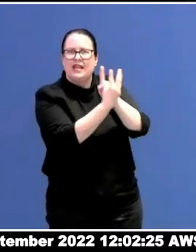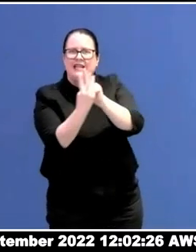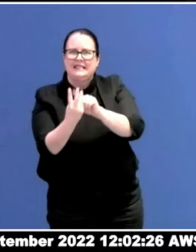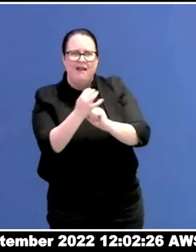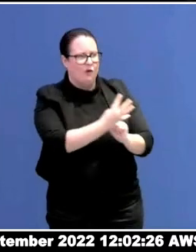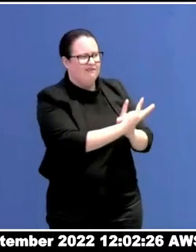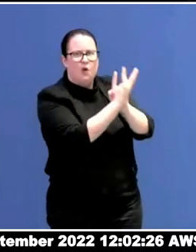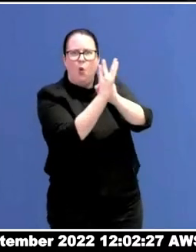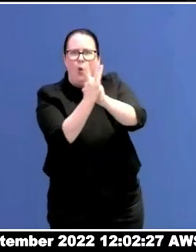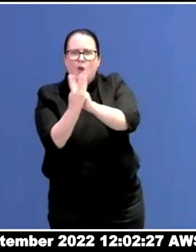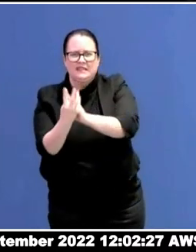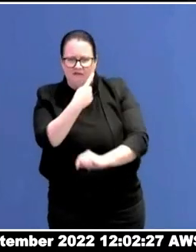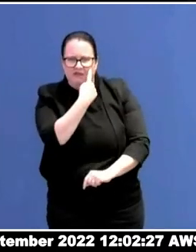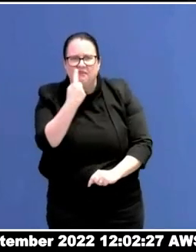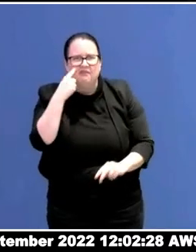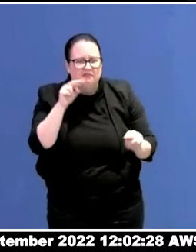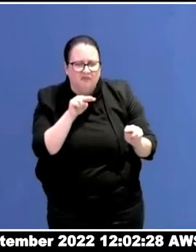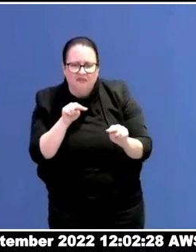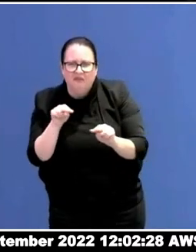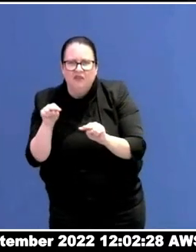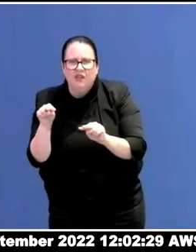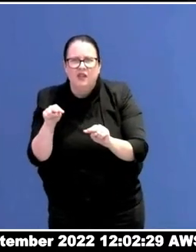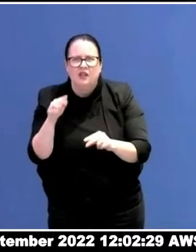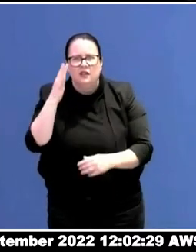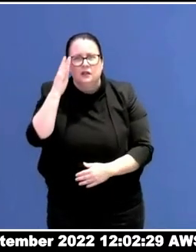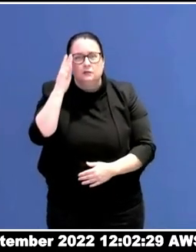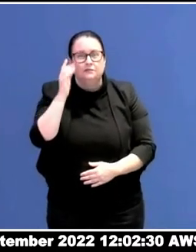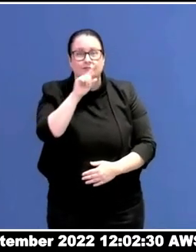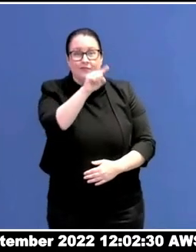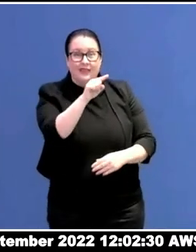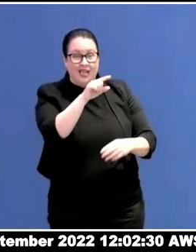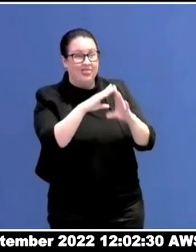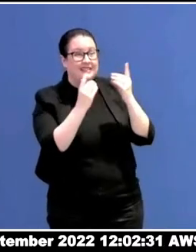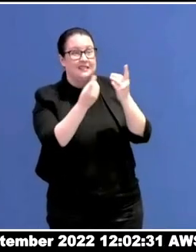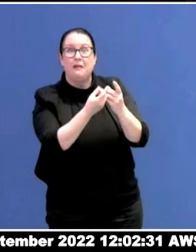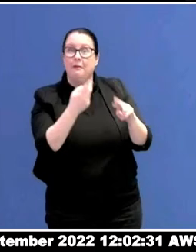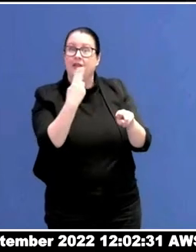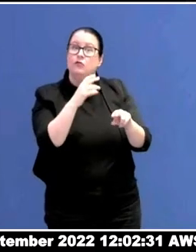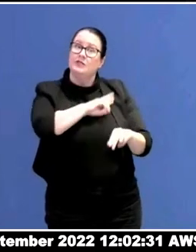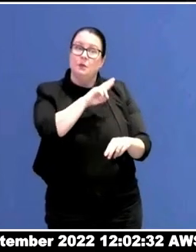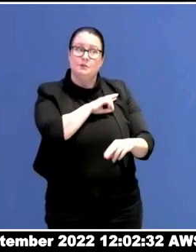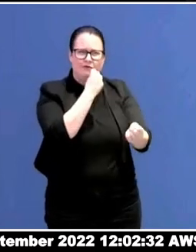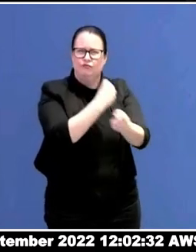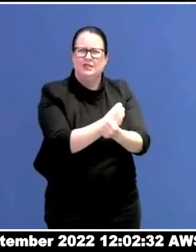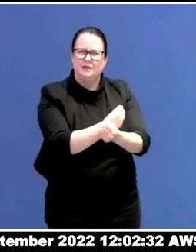So, the staffing lockdowns, the department needs to grow up and they need to ensure that